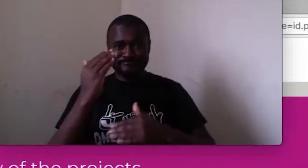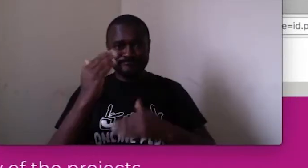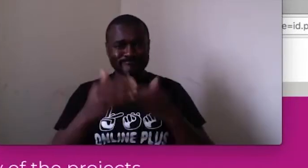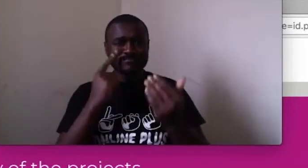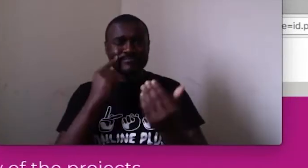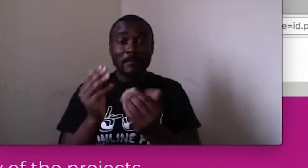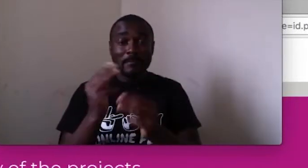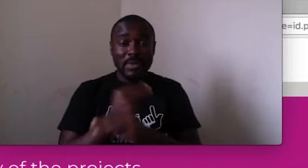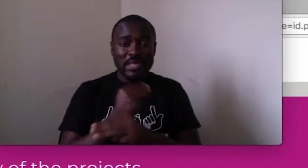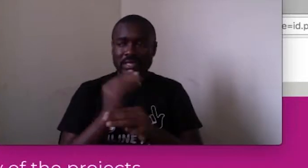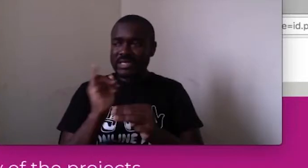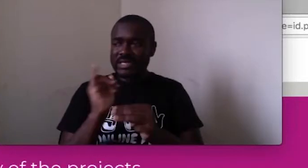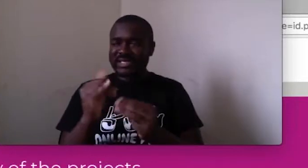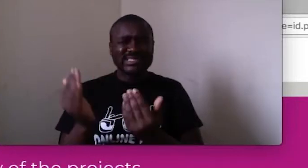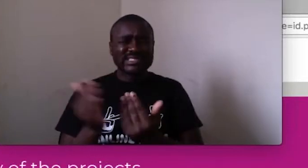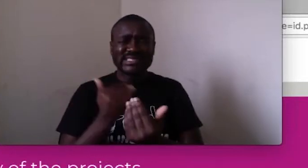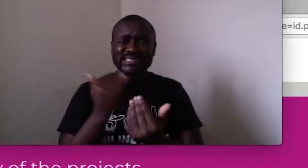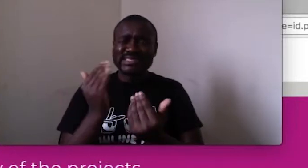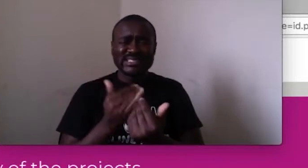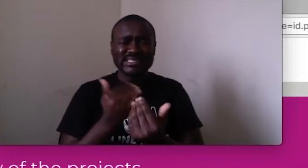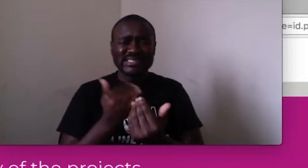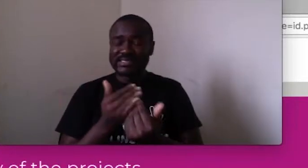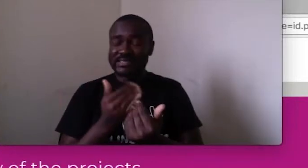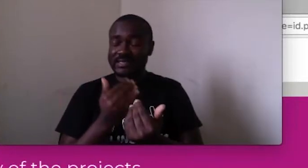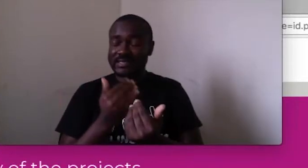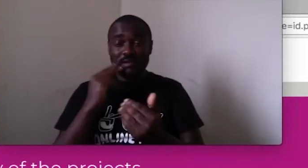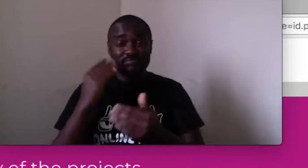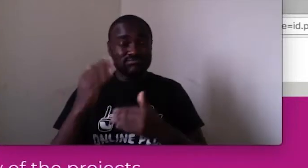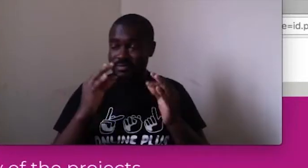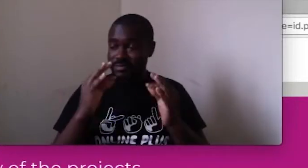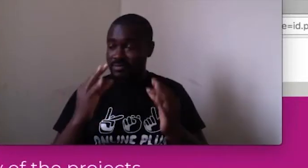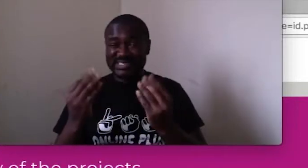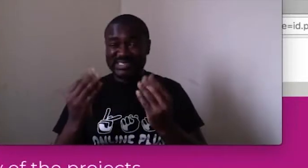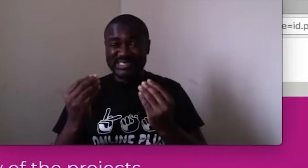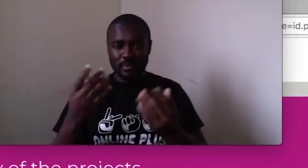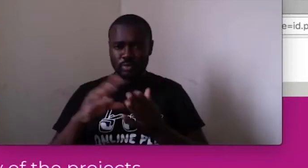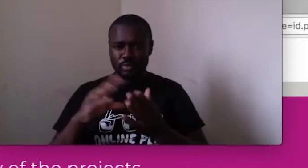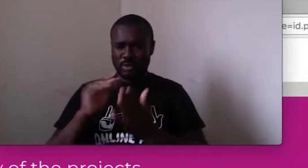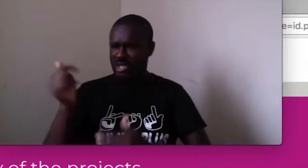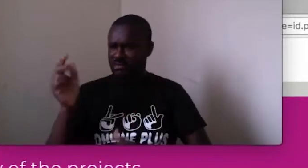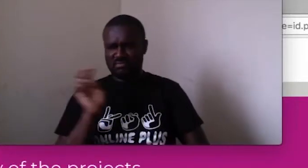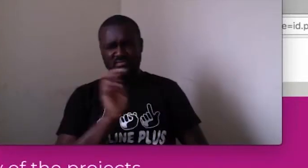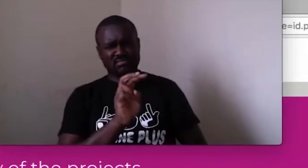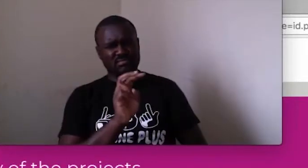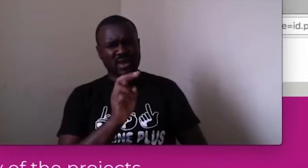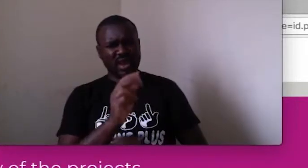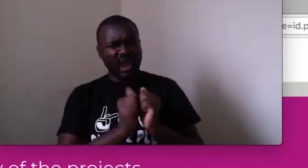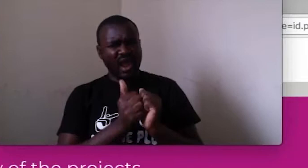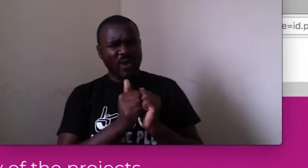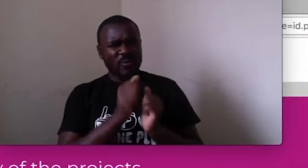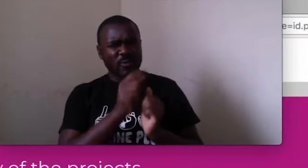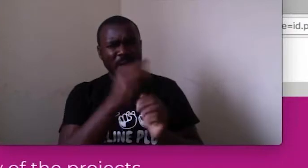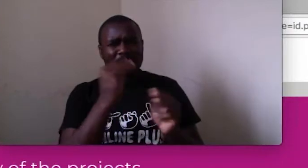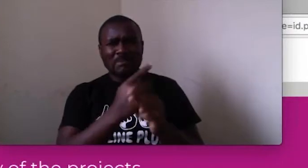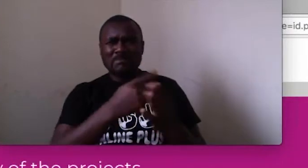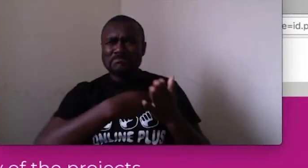After that class It was you know, getting the statistics, it wasn't easy